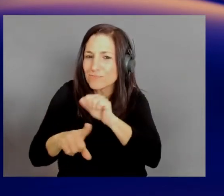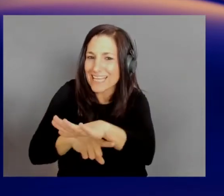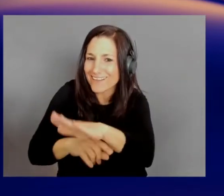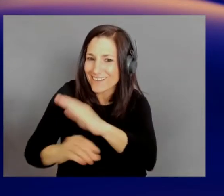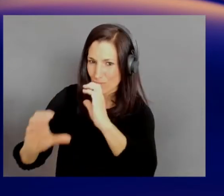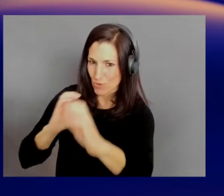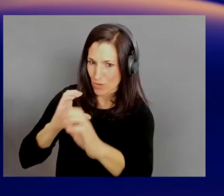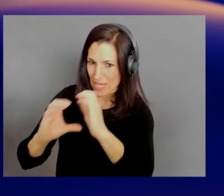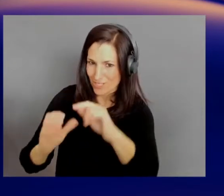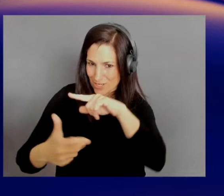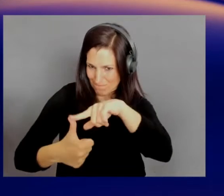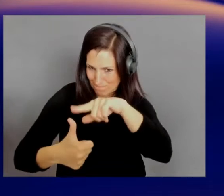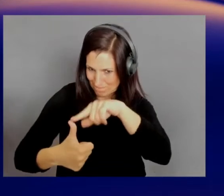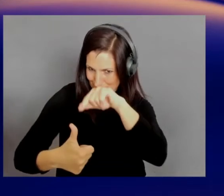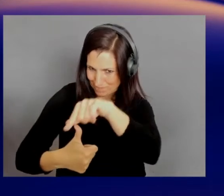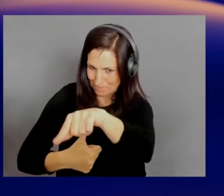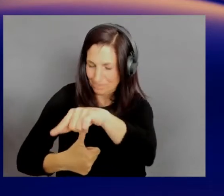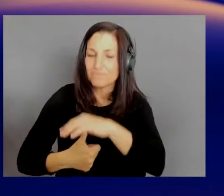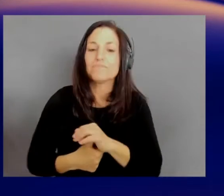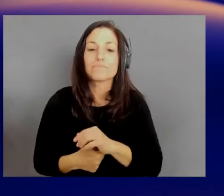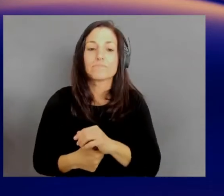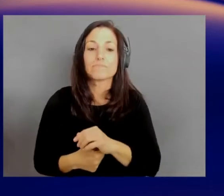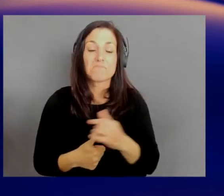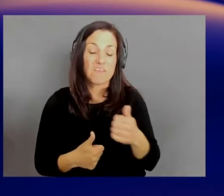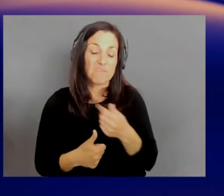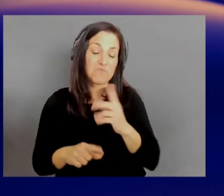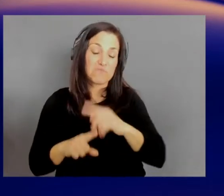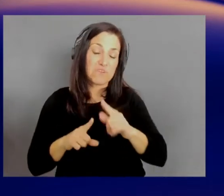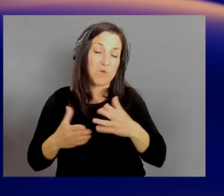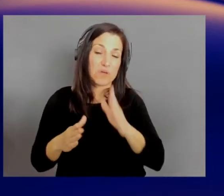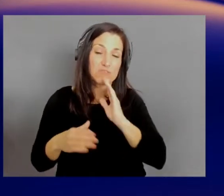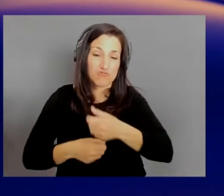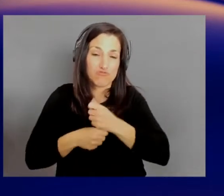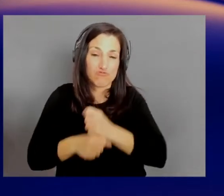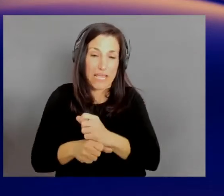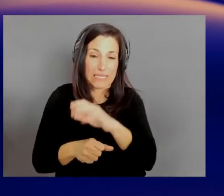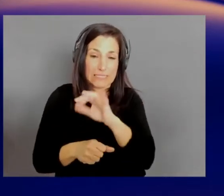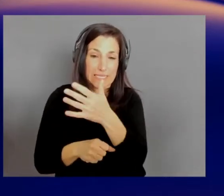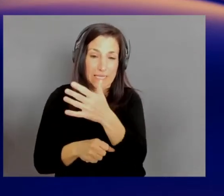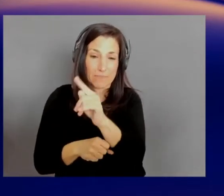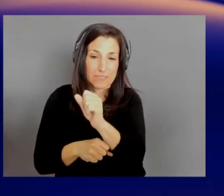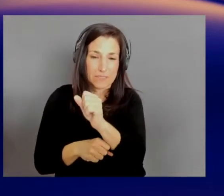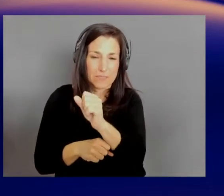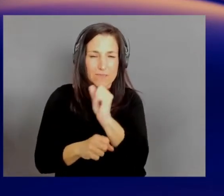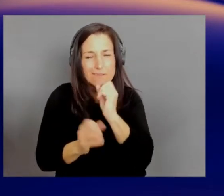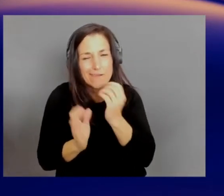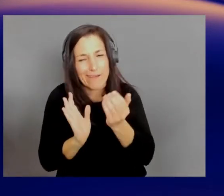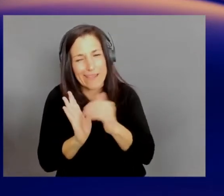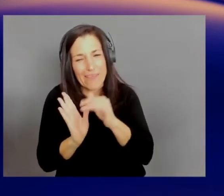And there's a couple ways to create segments. So this is basically how I'm pulling data into Pinpoint. In its easiest level,